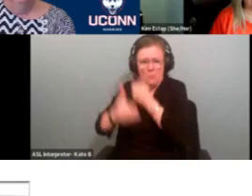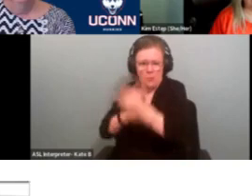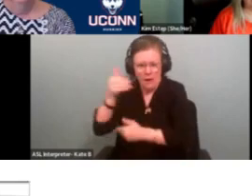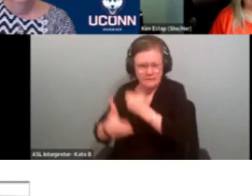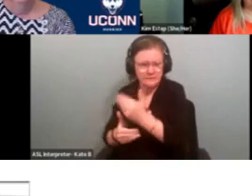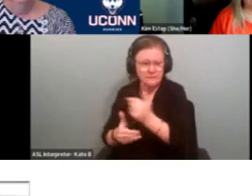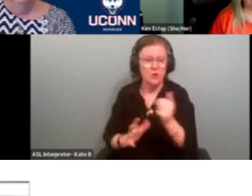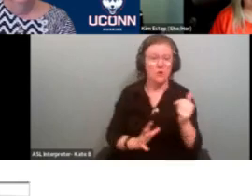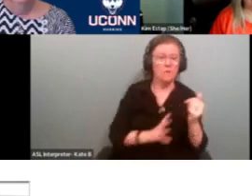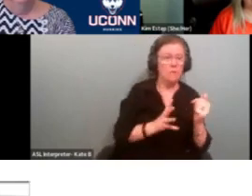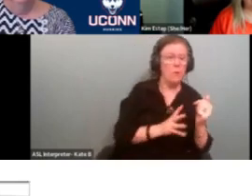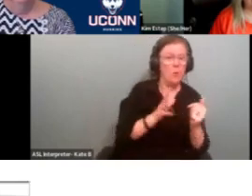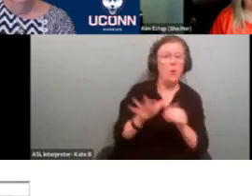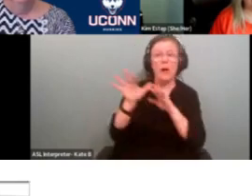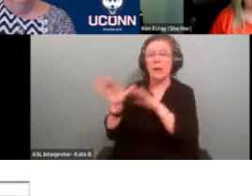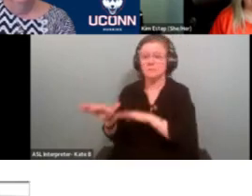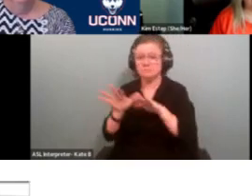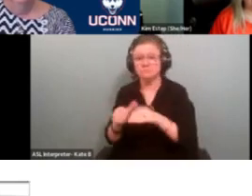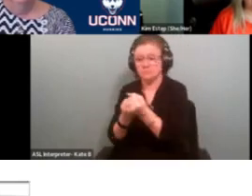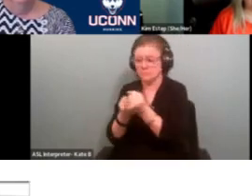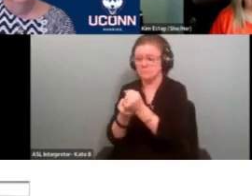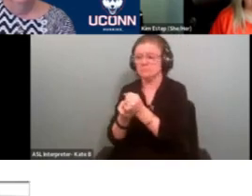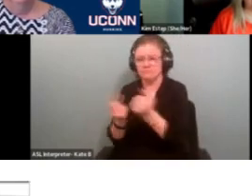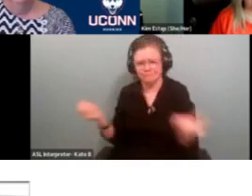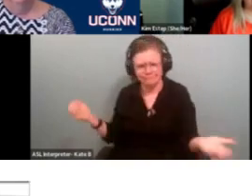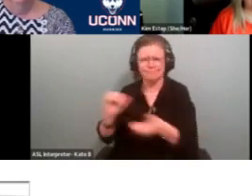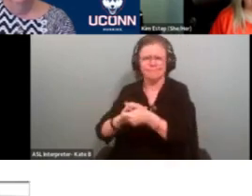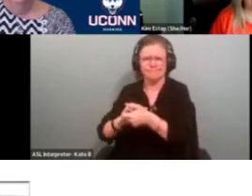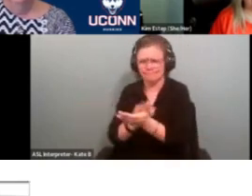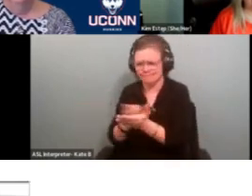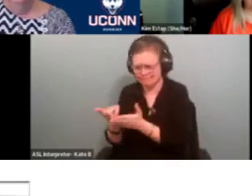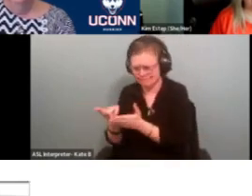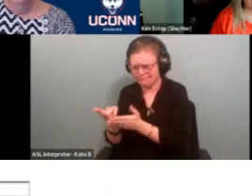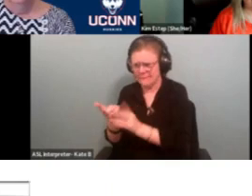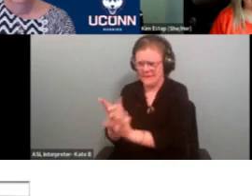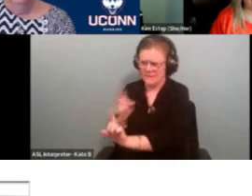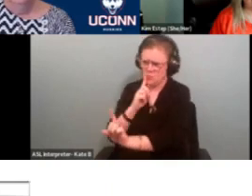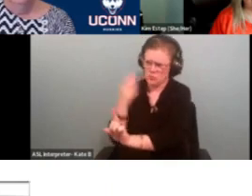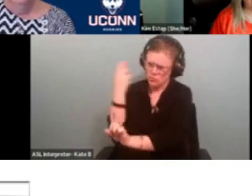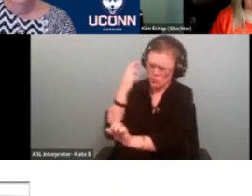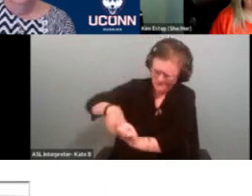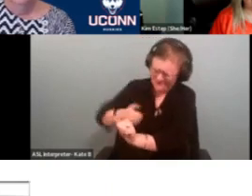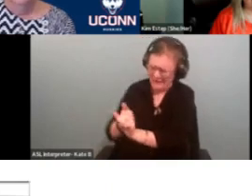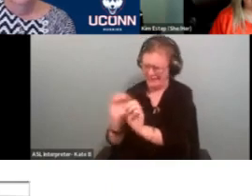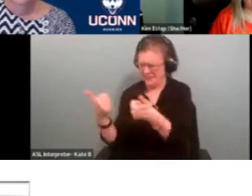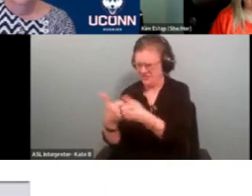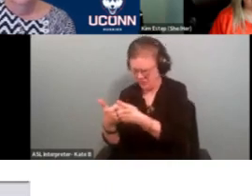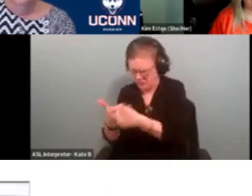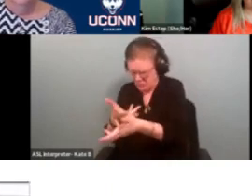informal supports partner authentically. To address the root causes of the challenges faced by families. The